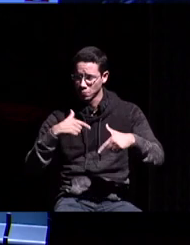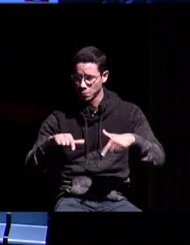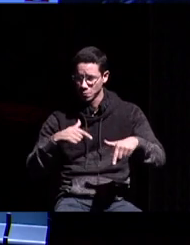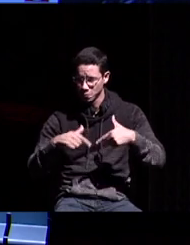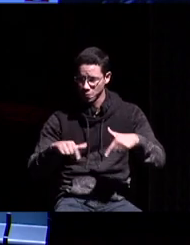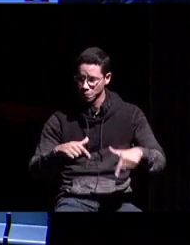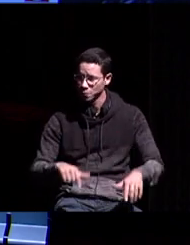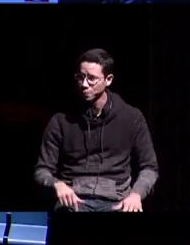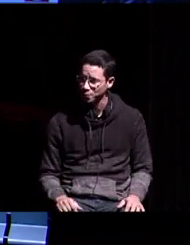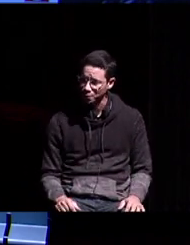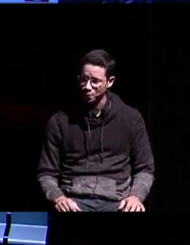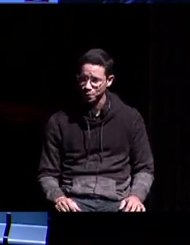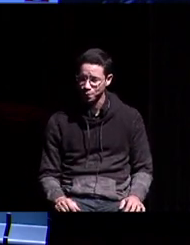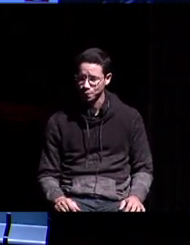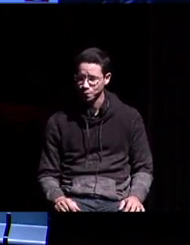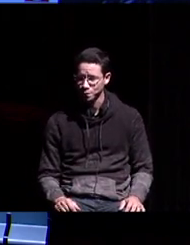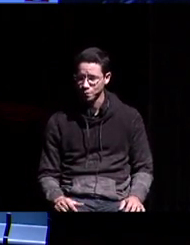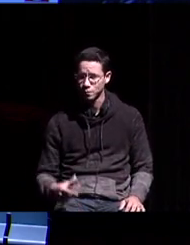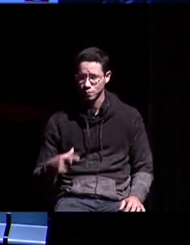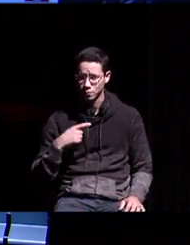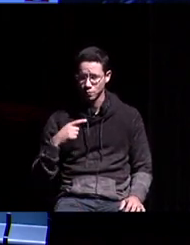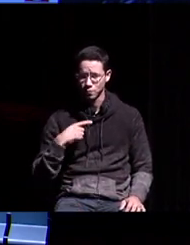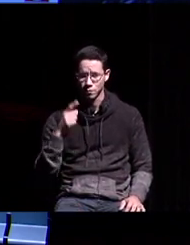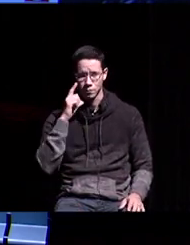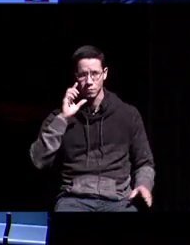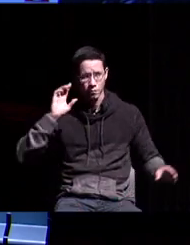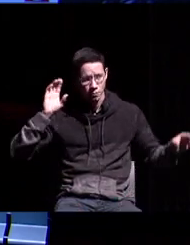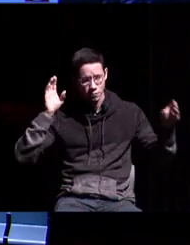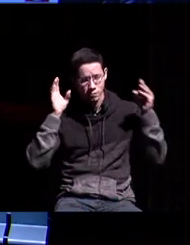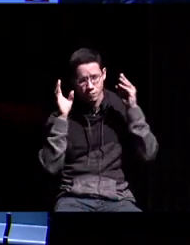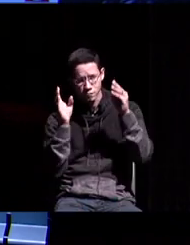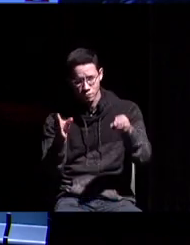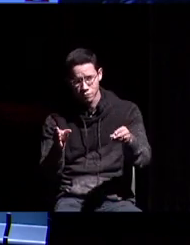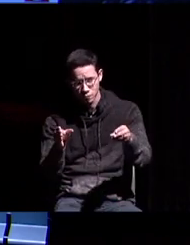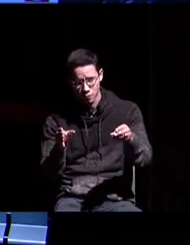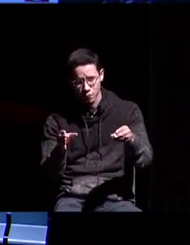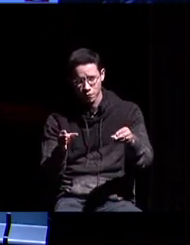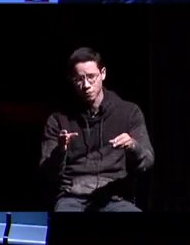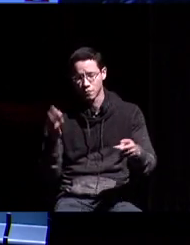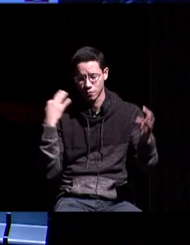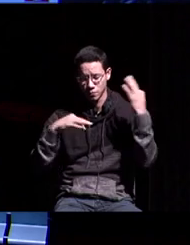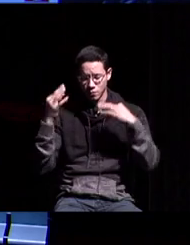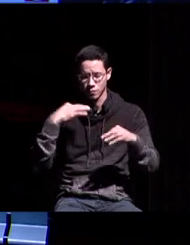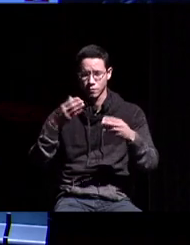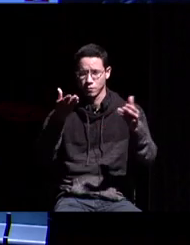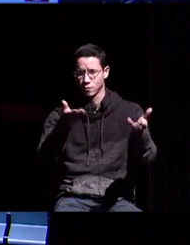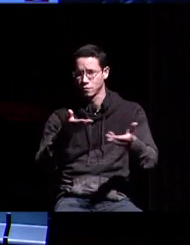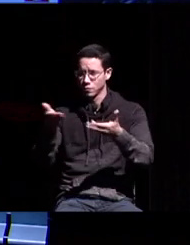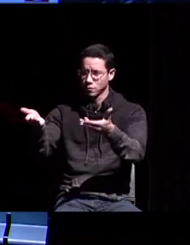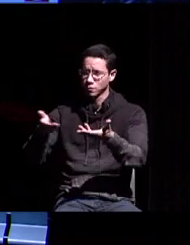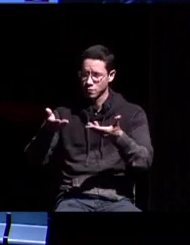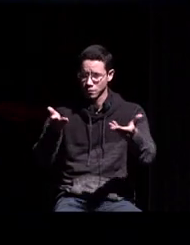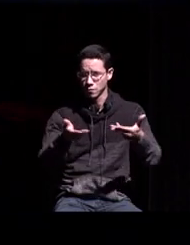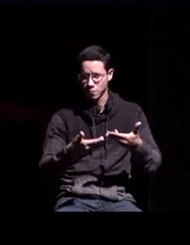the hospitality tourism sign. They have a specific category for hospitality tourism and cleaning,